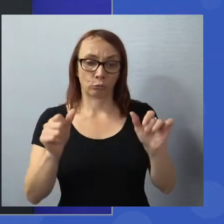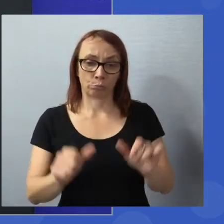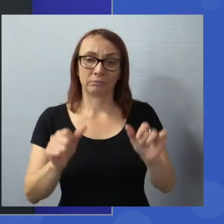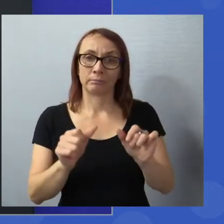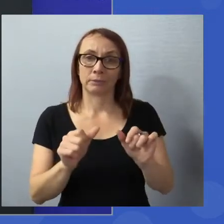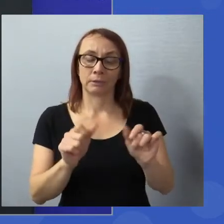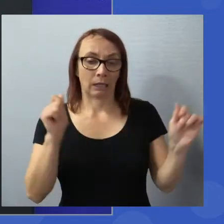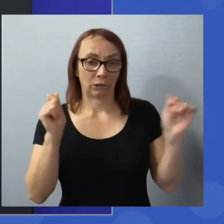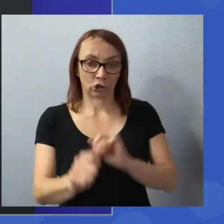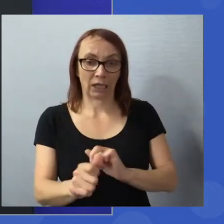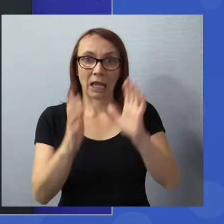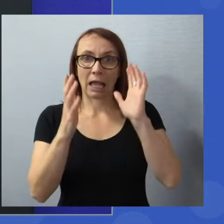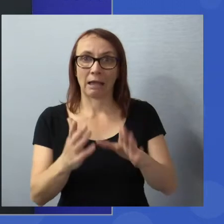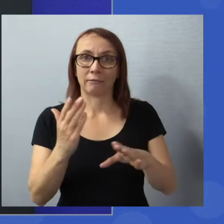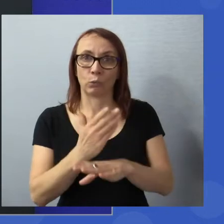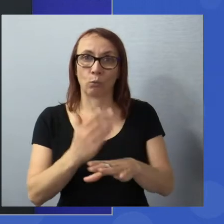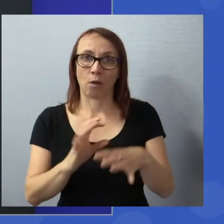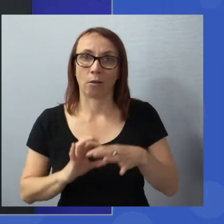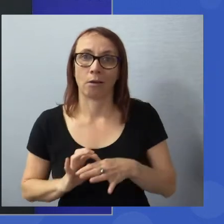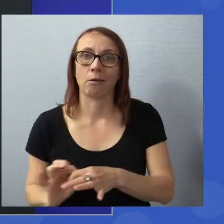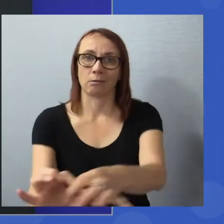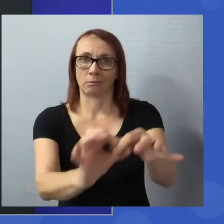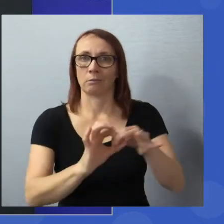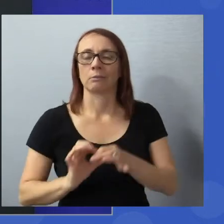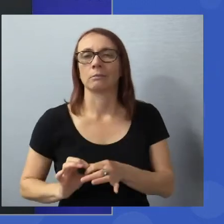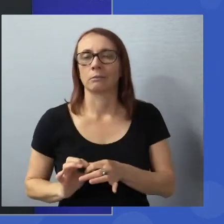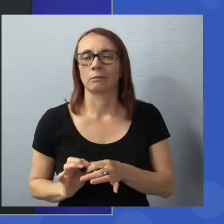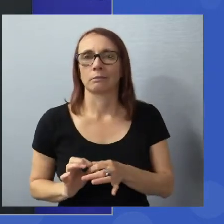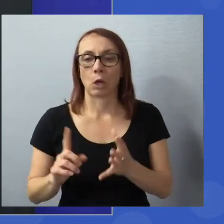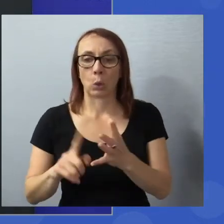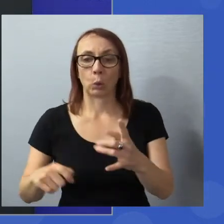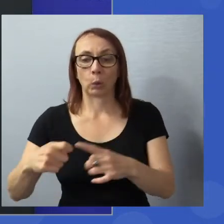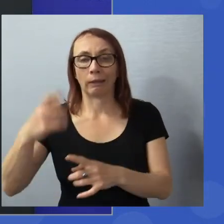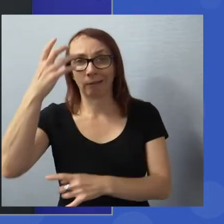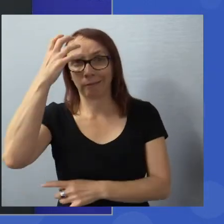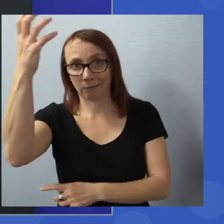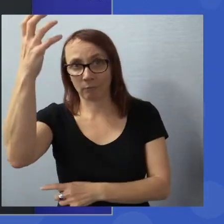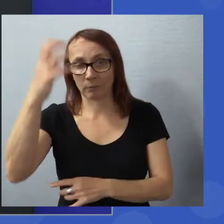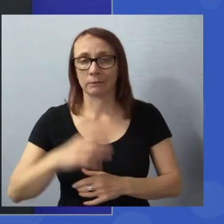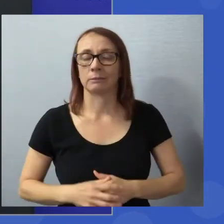so we need cooperation with the UK government we need cooperation with